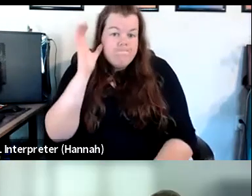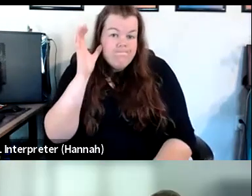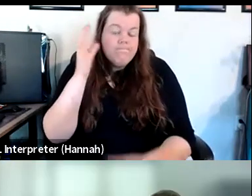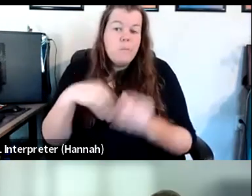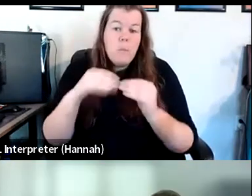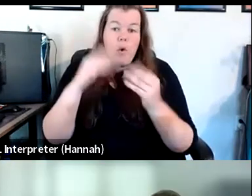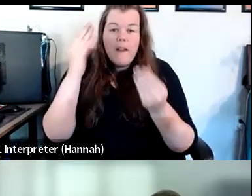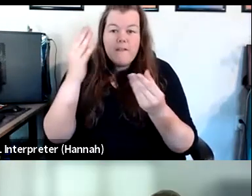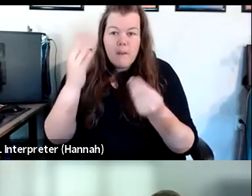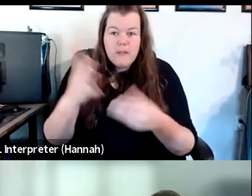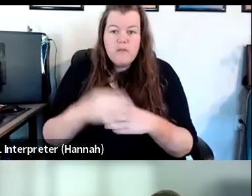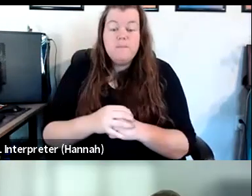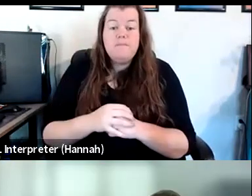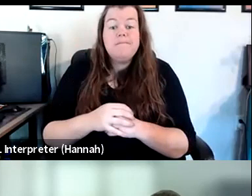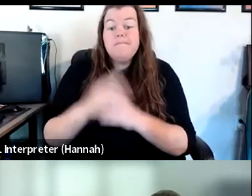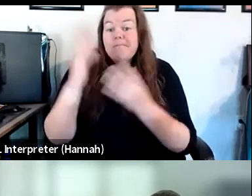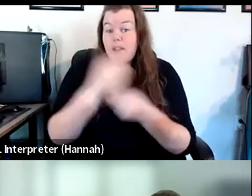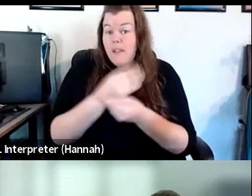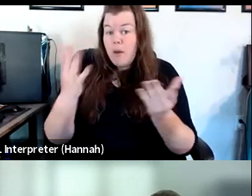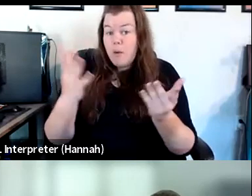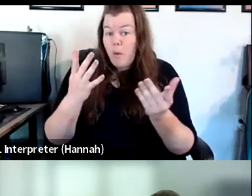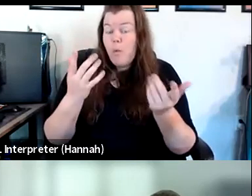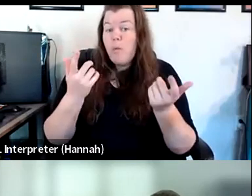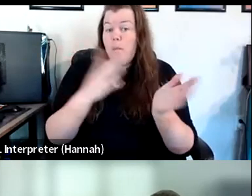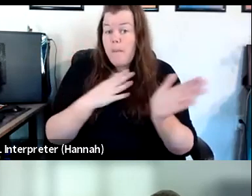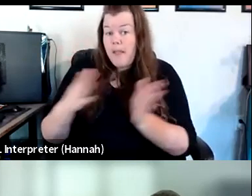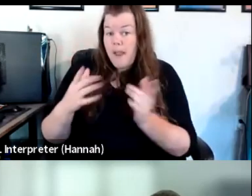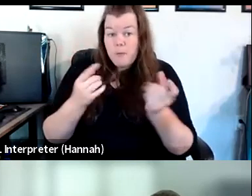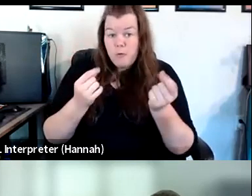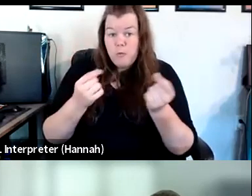So just so you know, the plan is that I'm going to talk for about 15 minutes about how